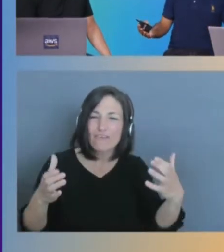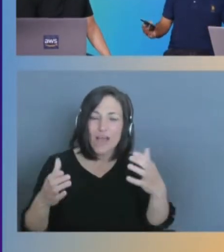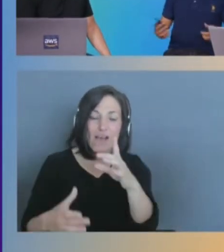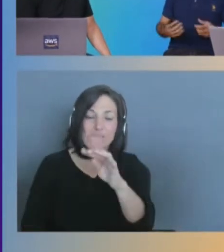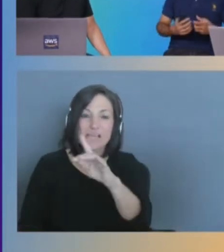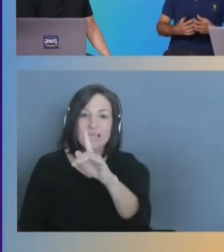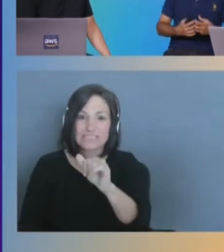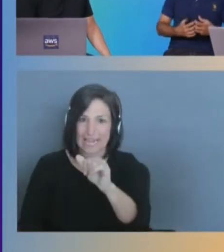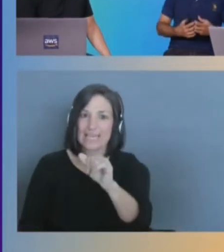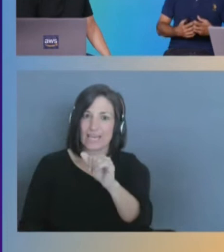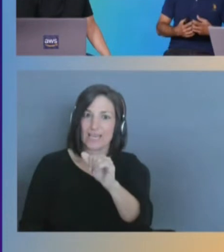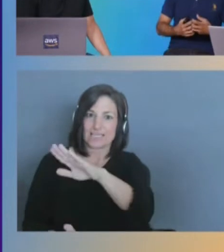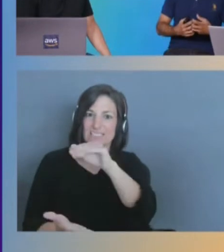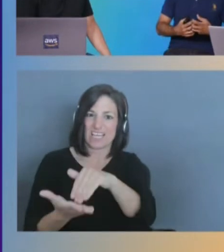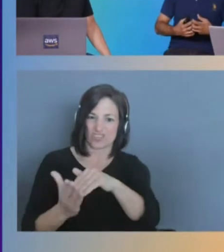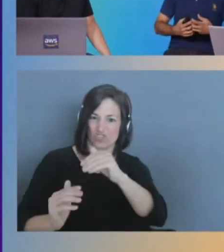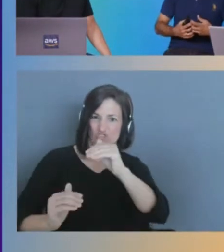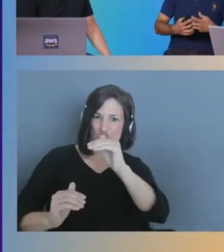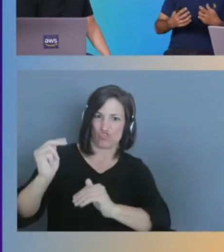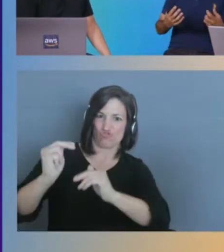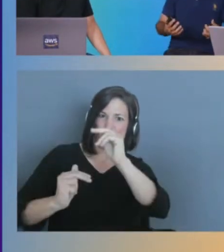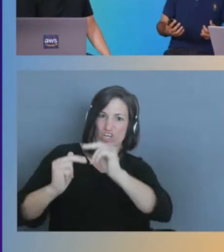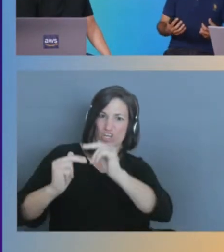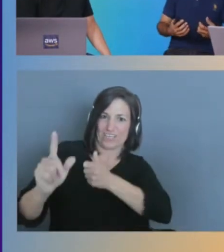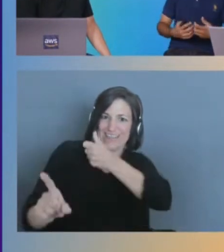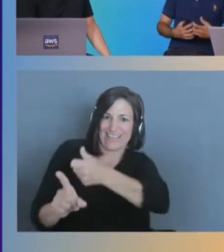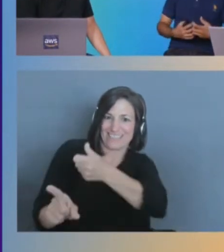So when we talk about data center constructions,